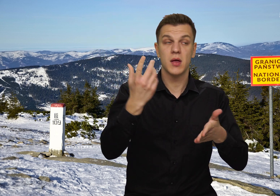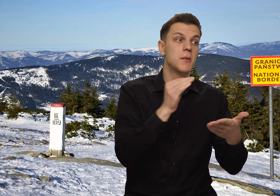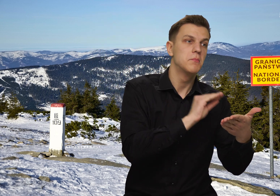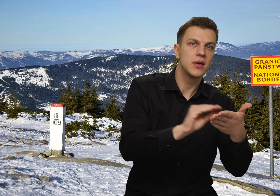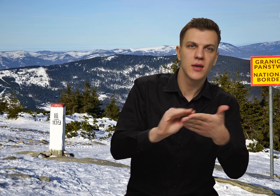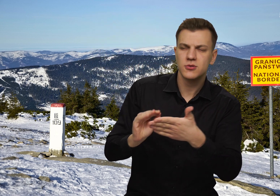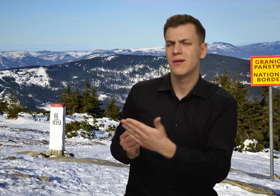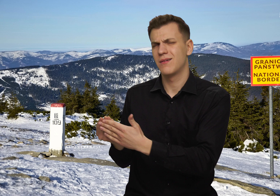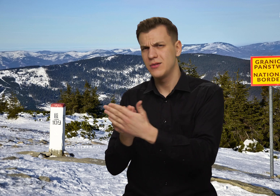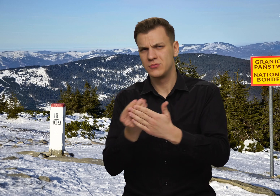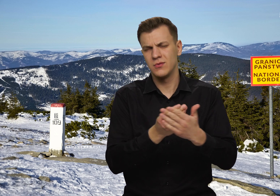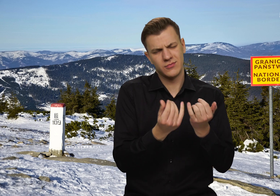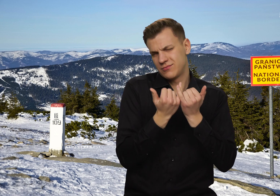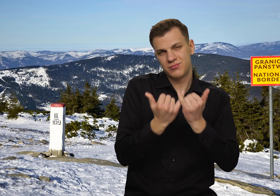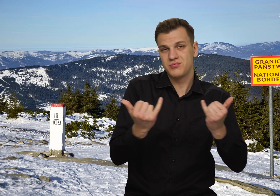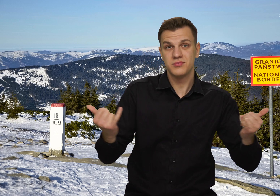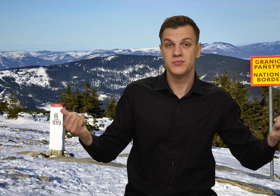Warning signs, etc.